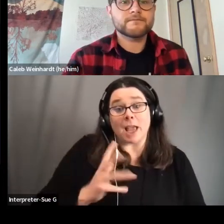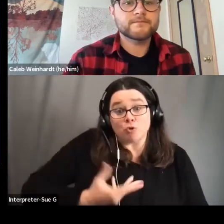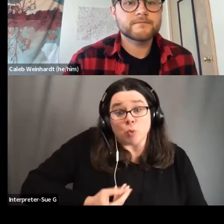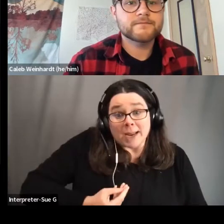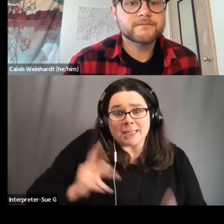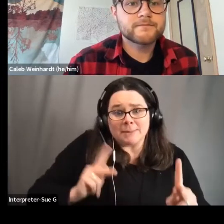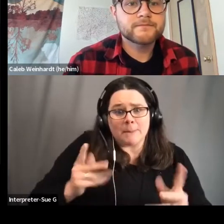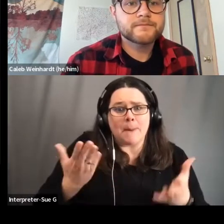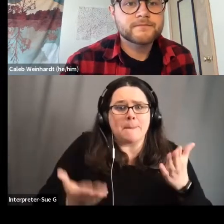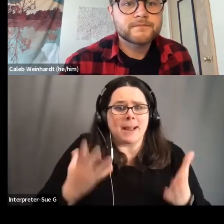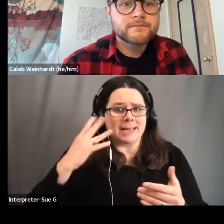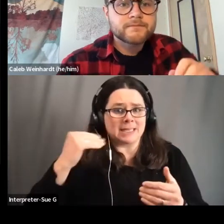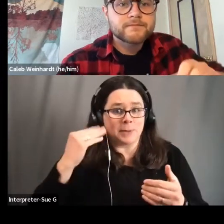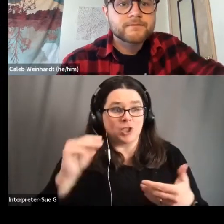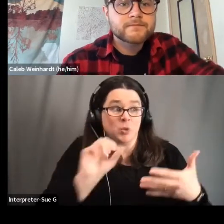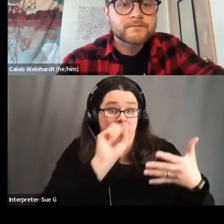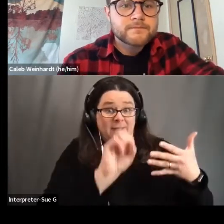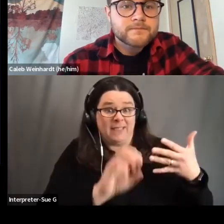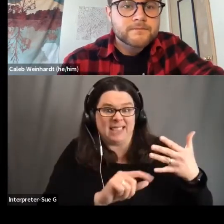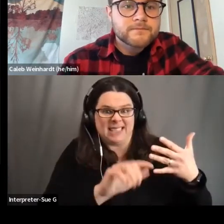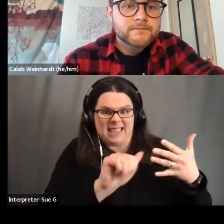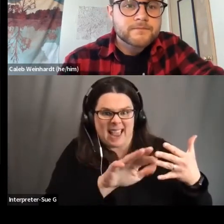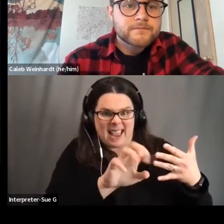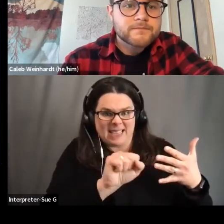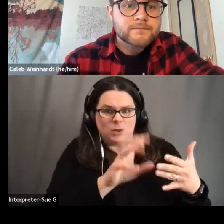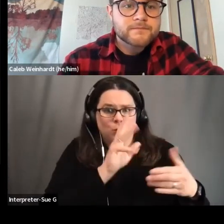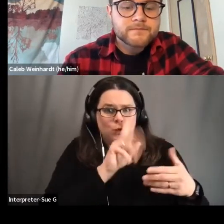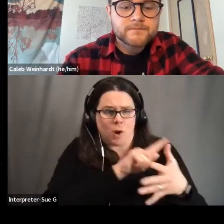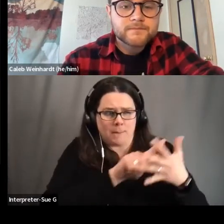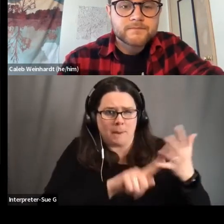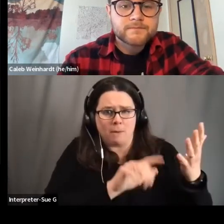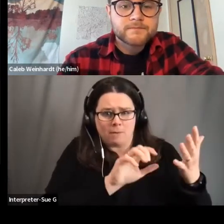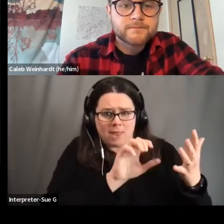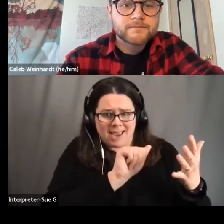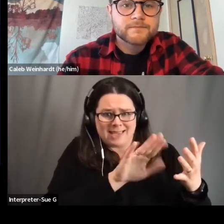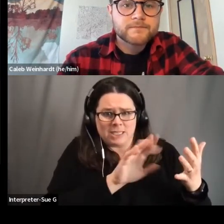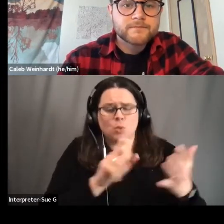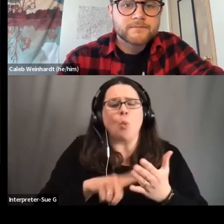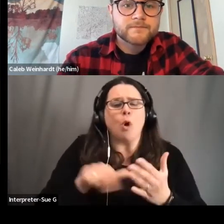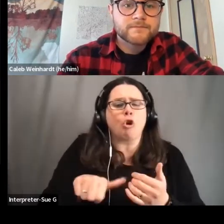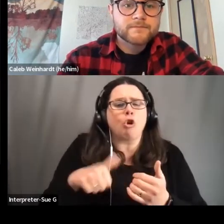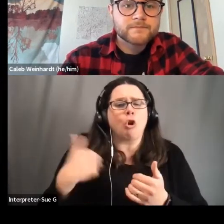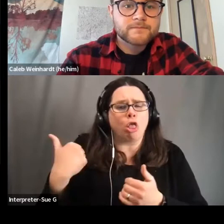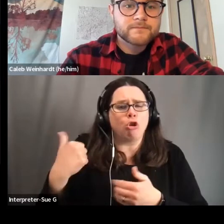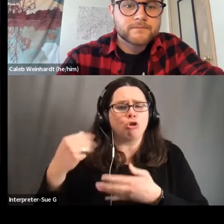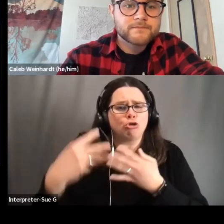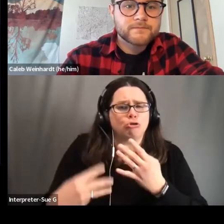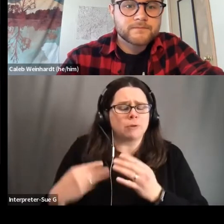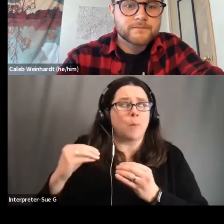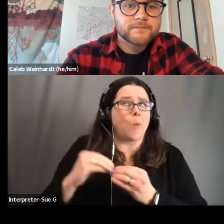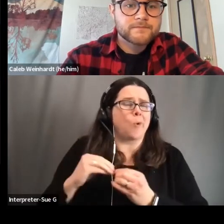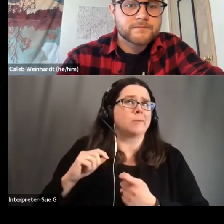So we've listed out these ACEs, we've talked about these ACEs. What are some things that might be specific in childhood